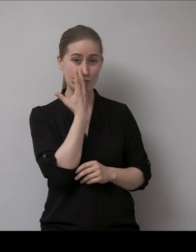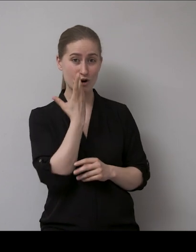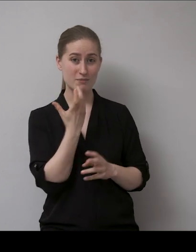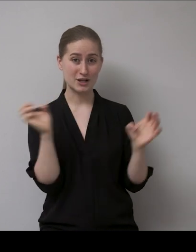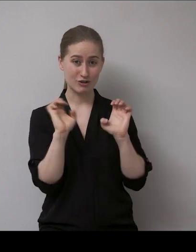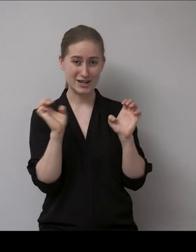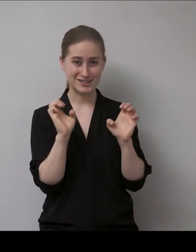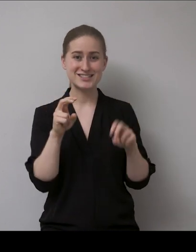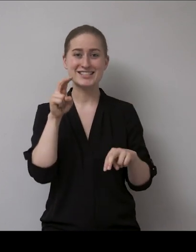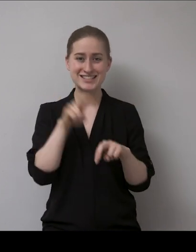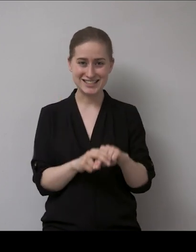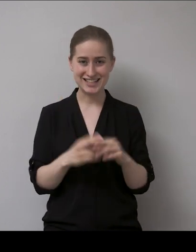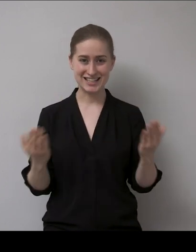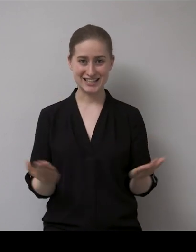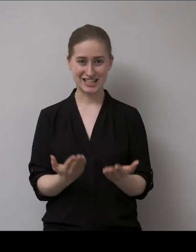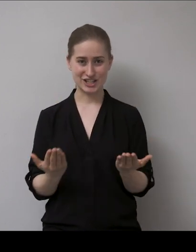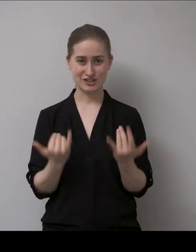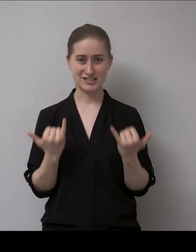is sitting here today among you.